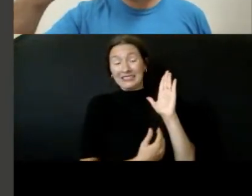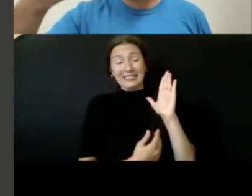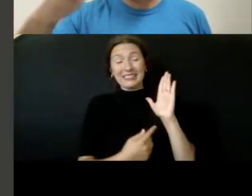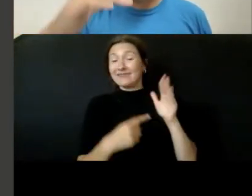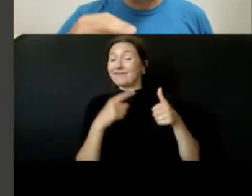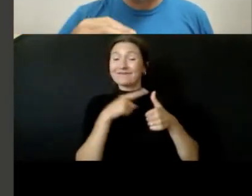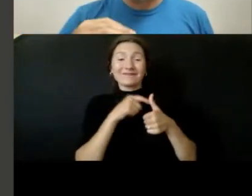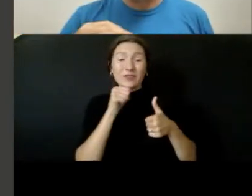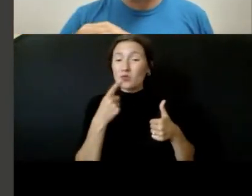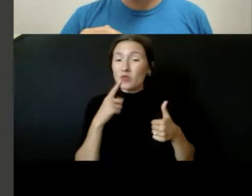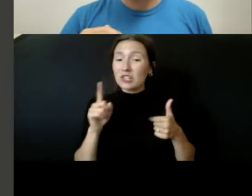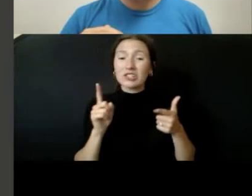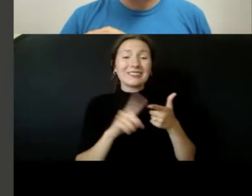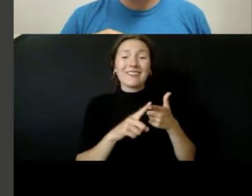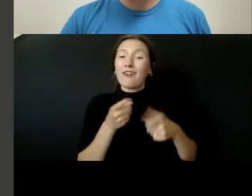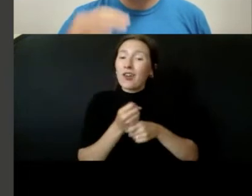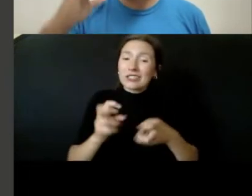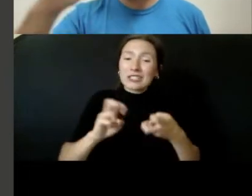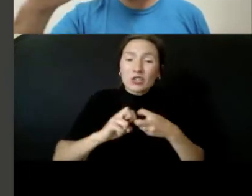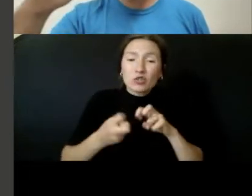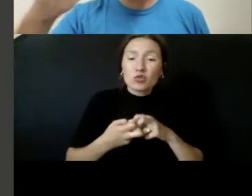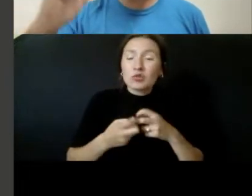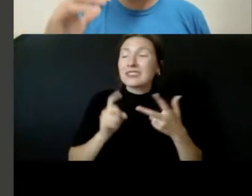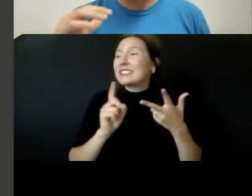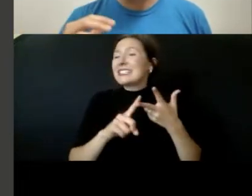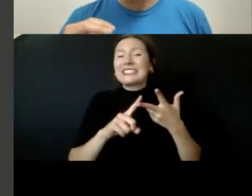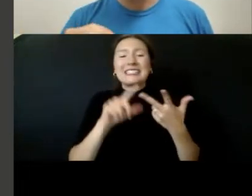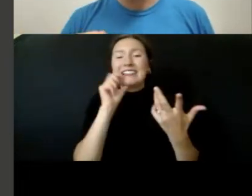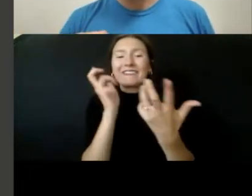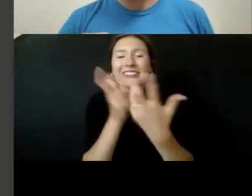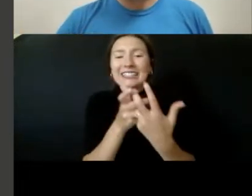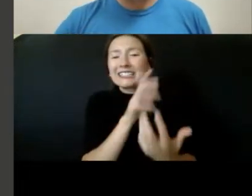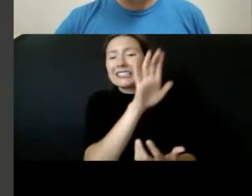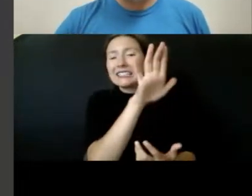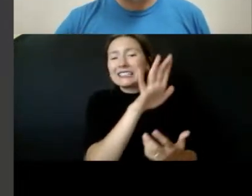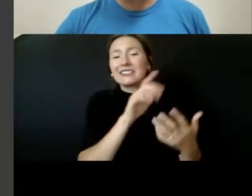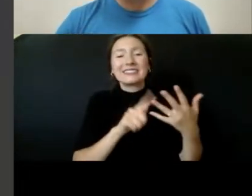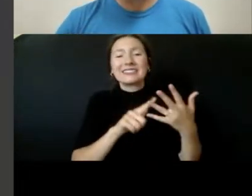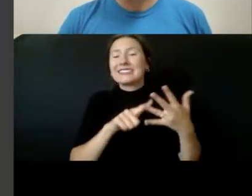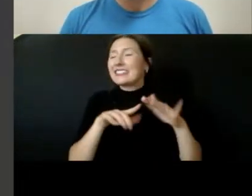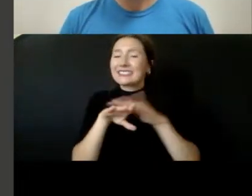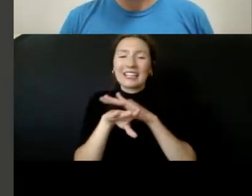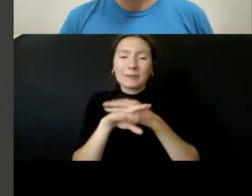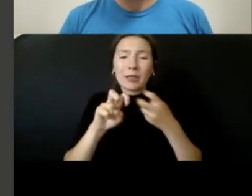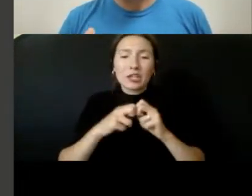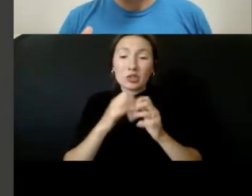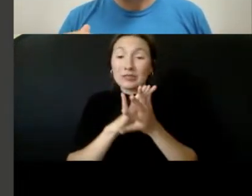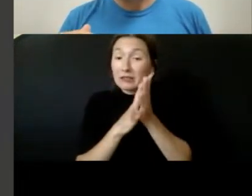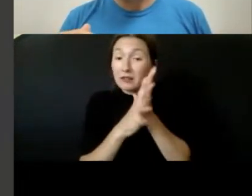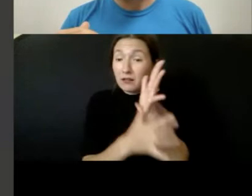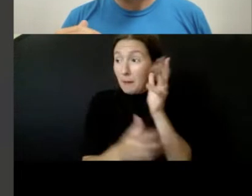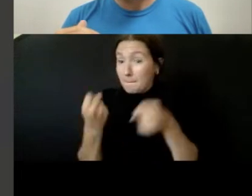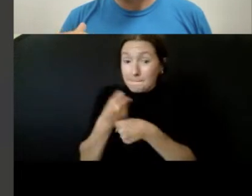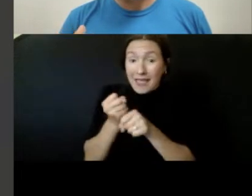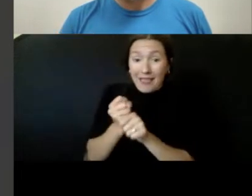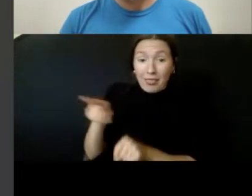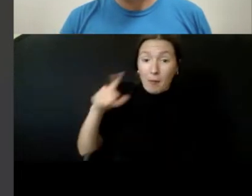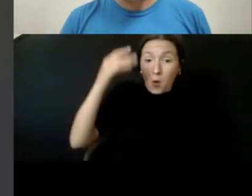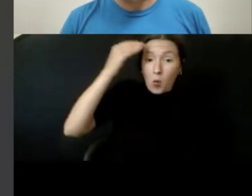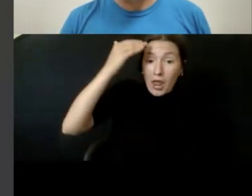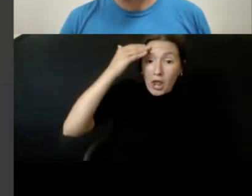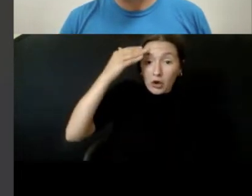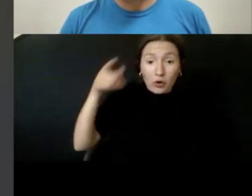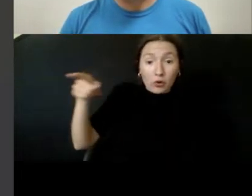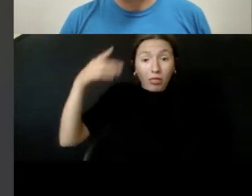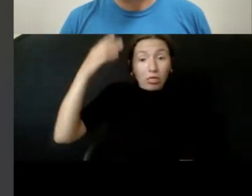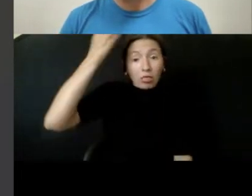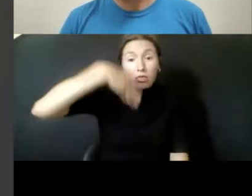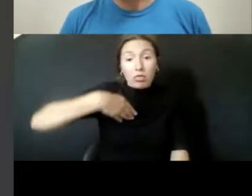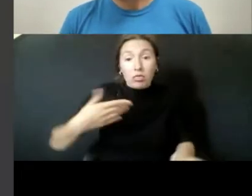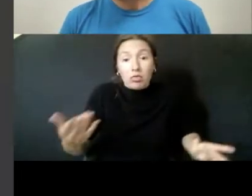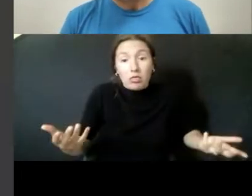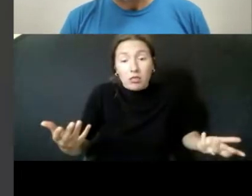an accessibility issue and make them aware of it and talk to them about it